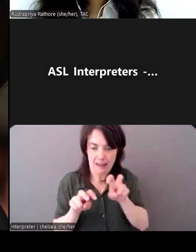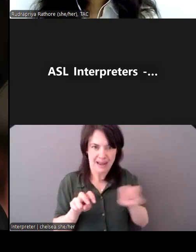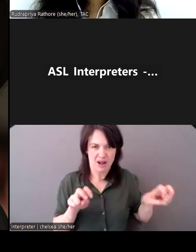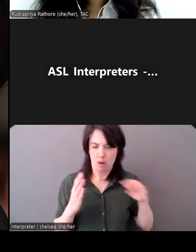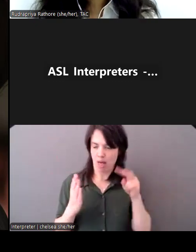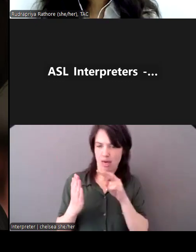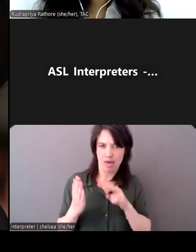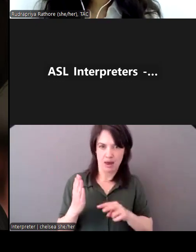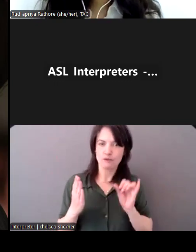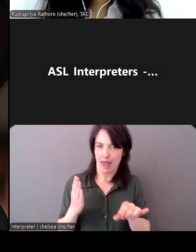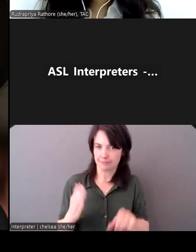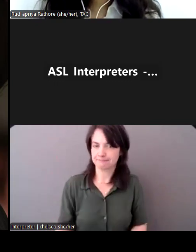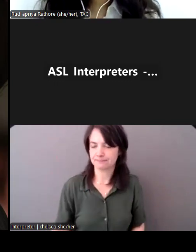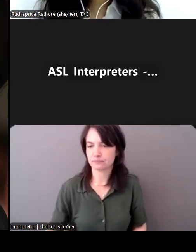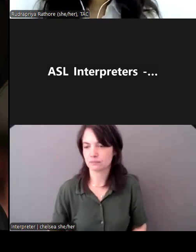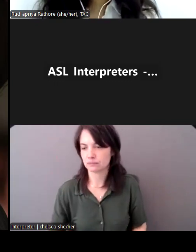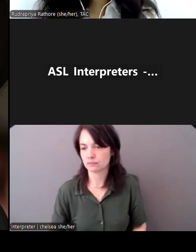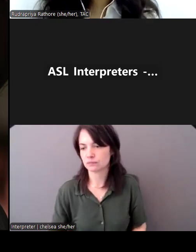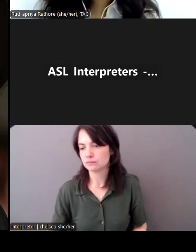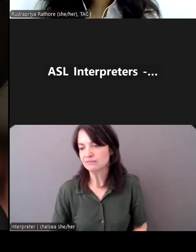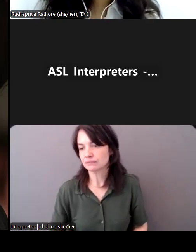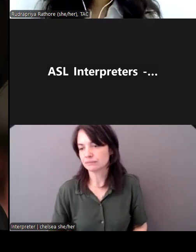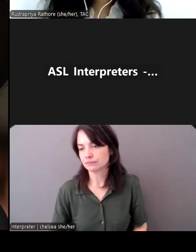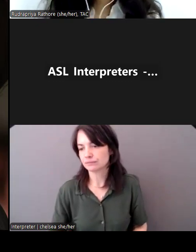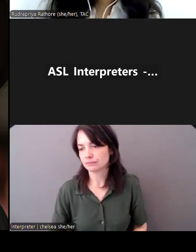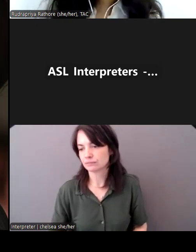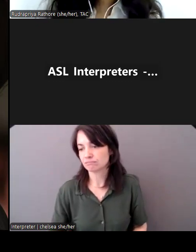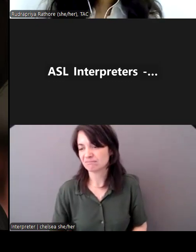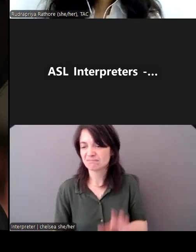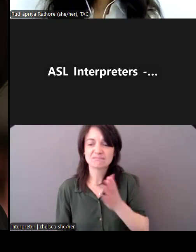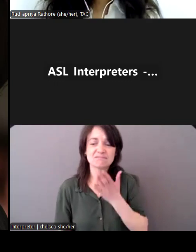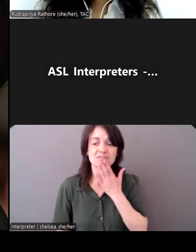i recommend having a friend um read your application before you submit it they might